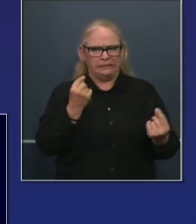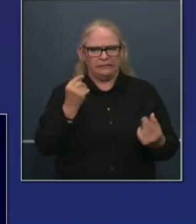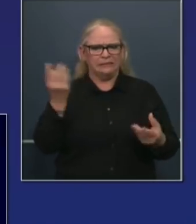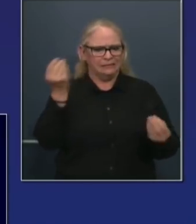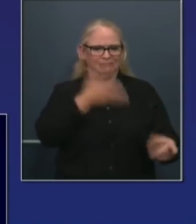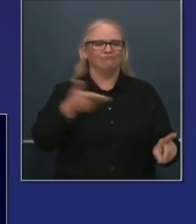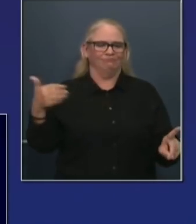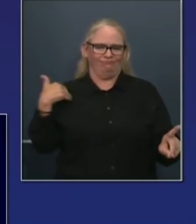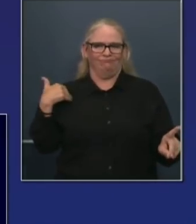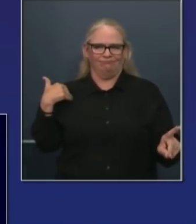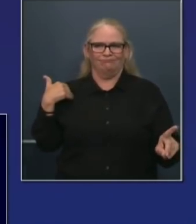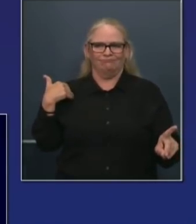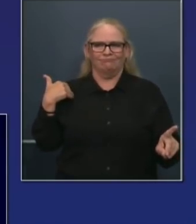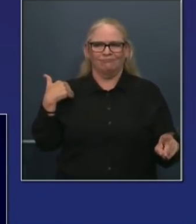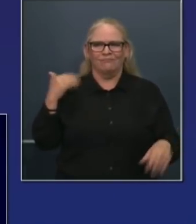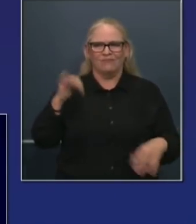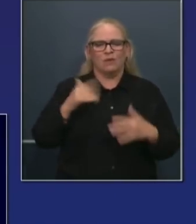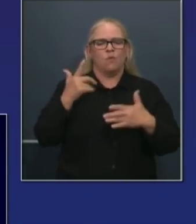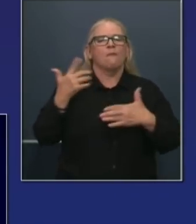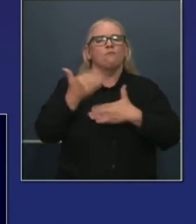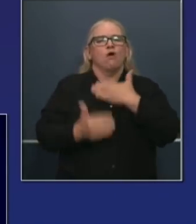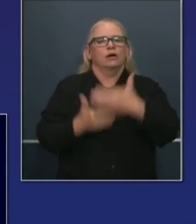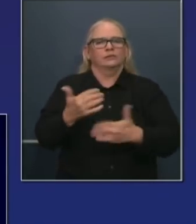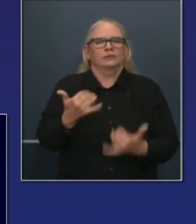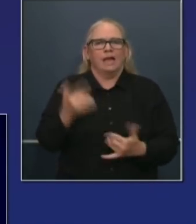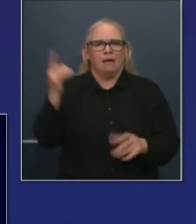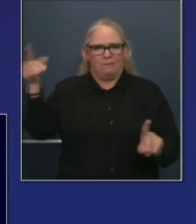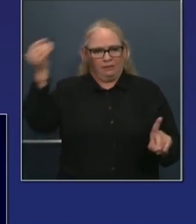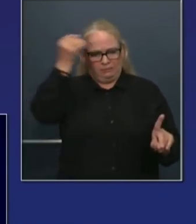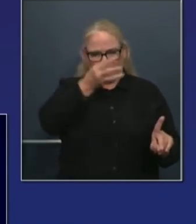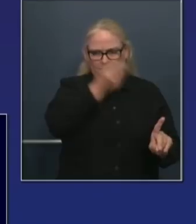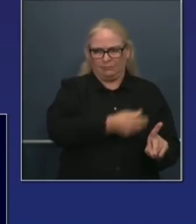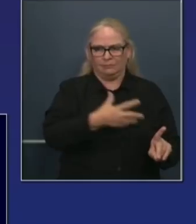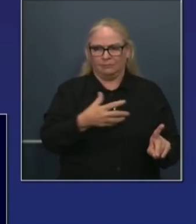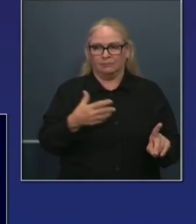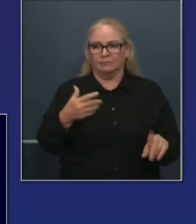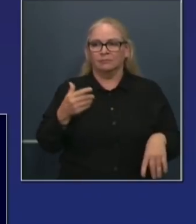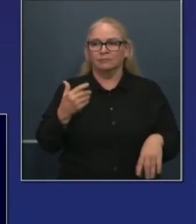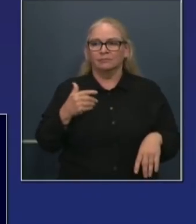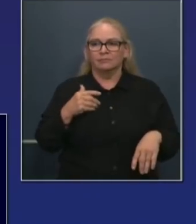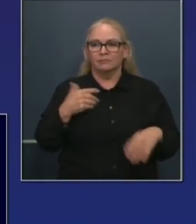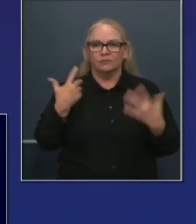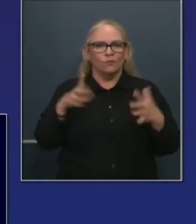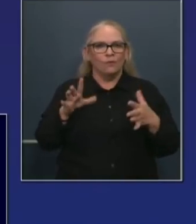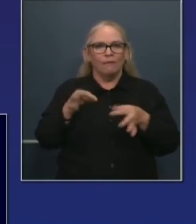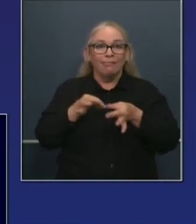NO REQUIREMENT TO CONNECT TO LOCAL HEALTH OFFICER IF YOU'VE